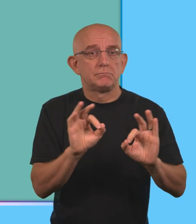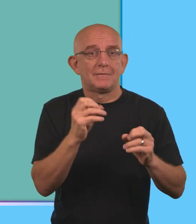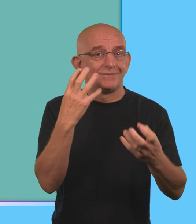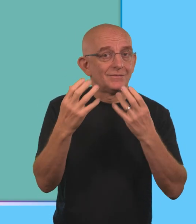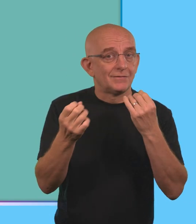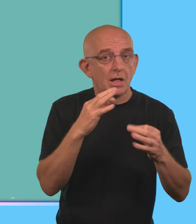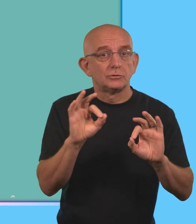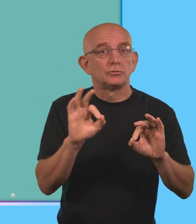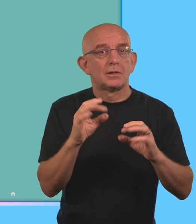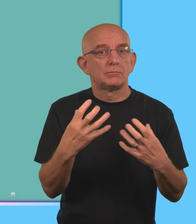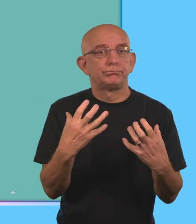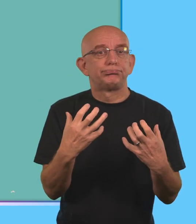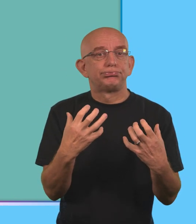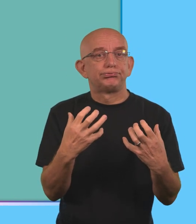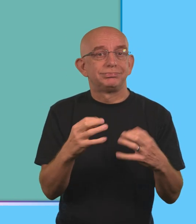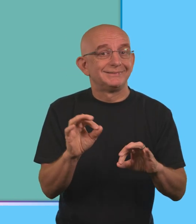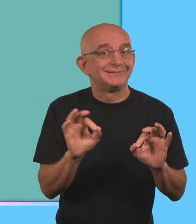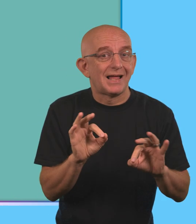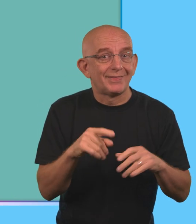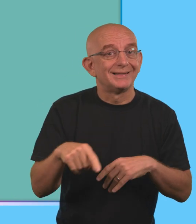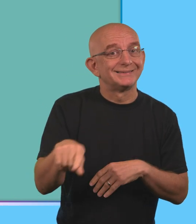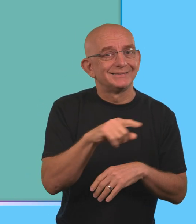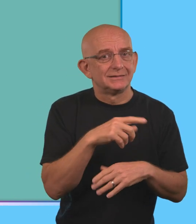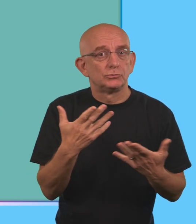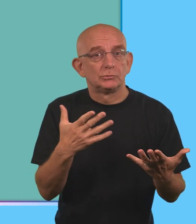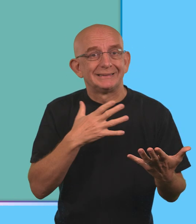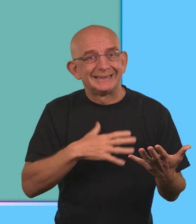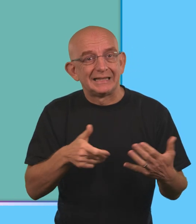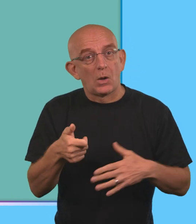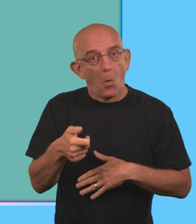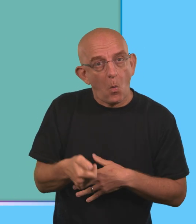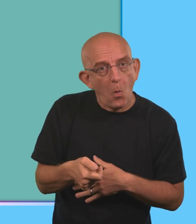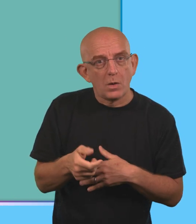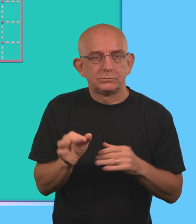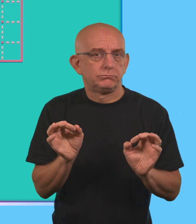no haptic feedbacks, and never requires to hold down a button.